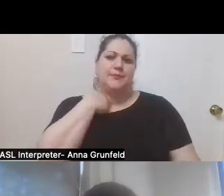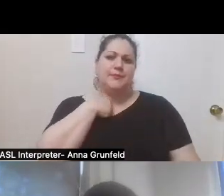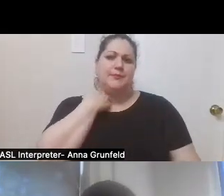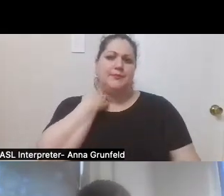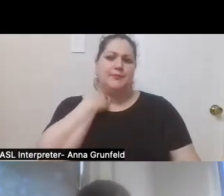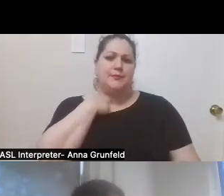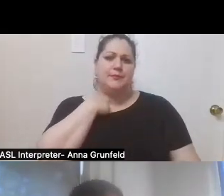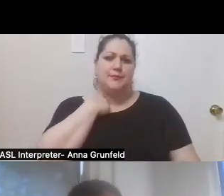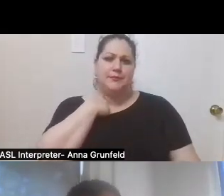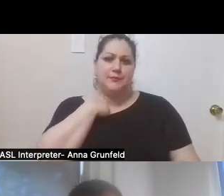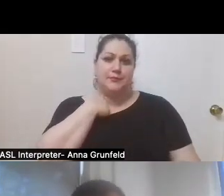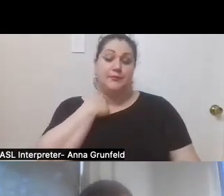I've had the opportunity.